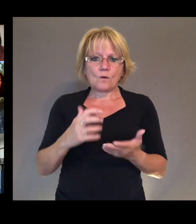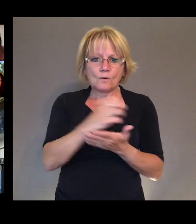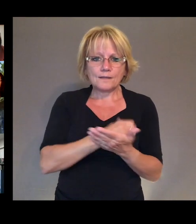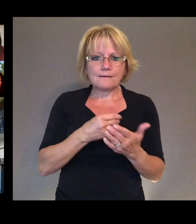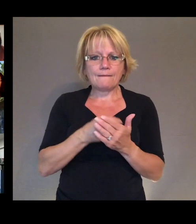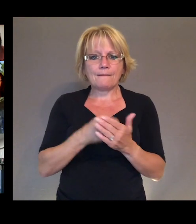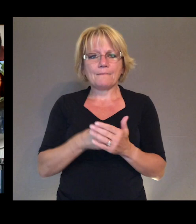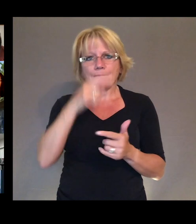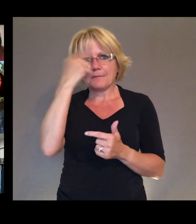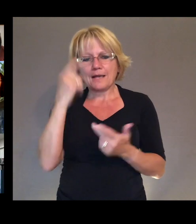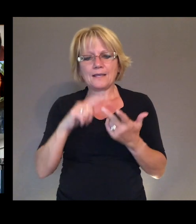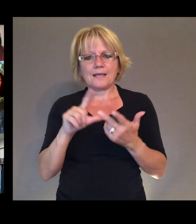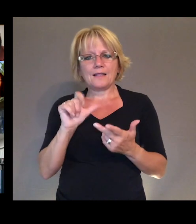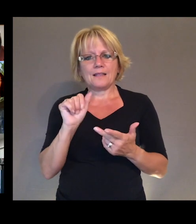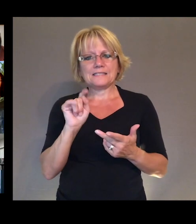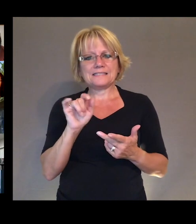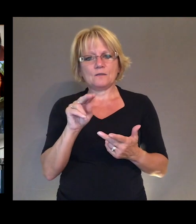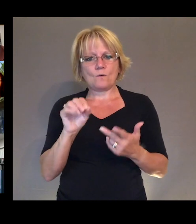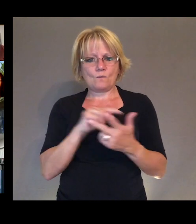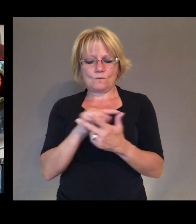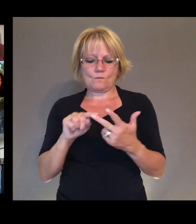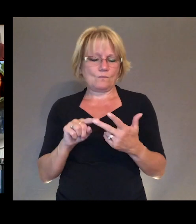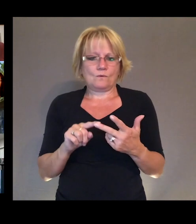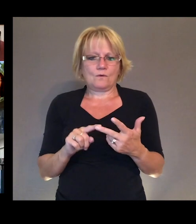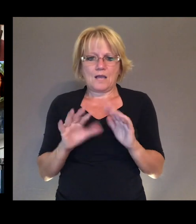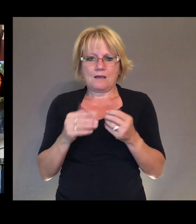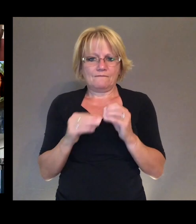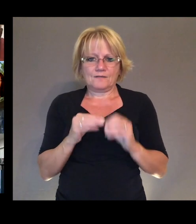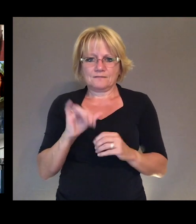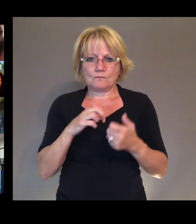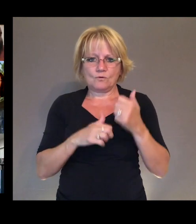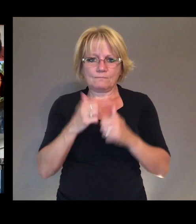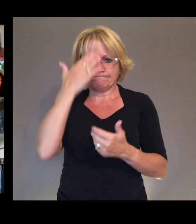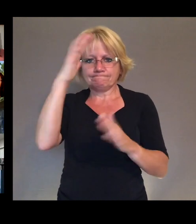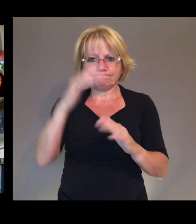So I don't know how we can fix this problem, but we need to policy change.